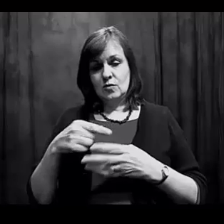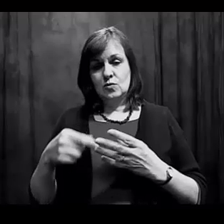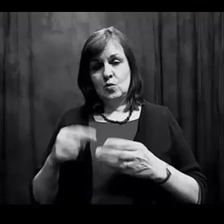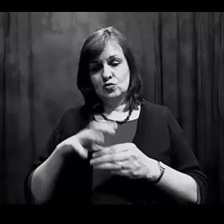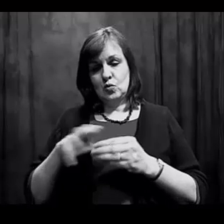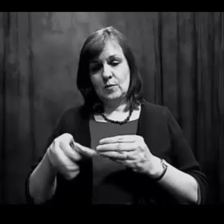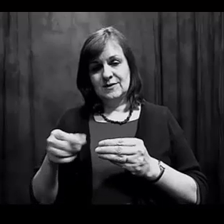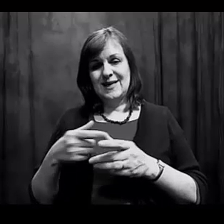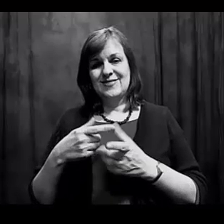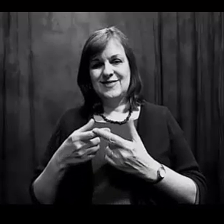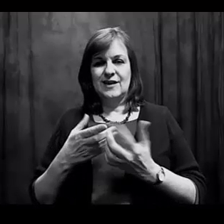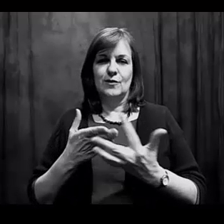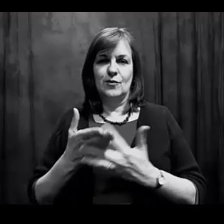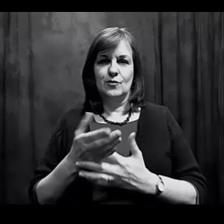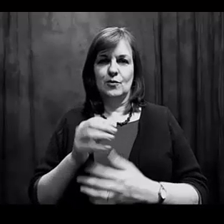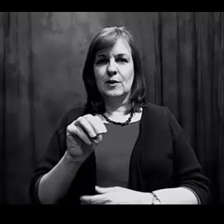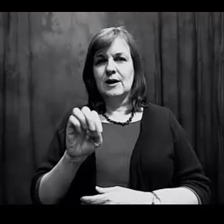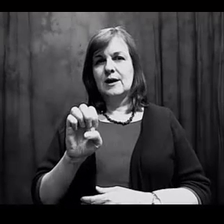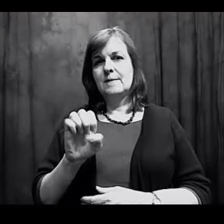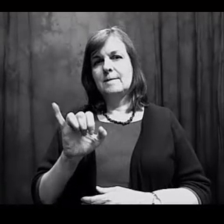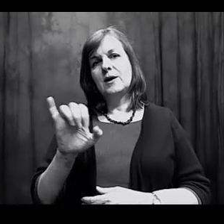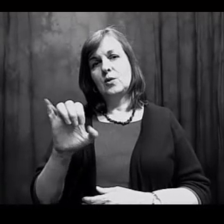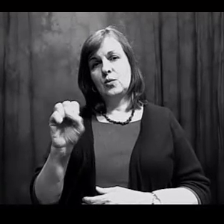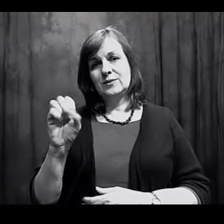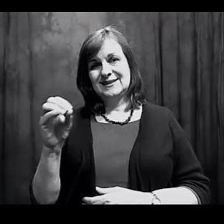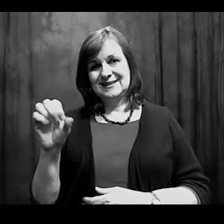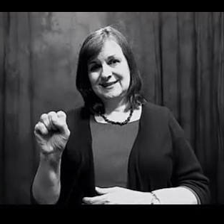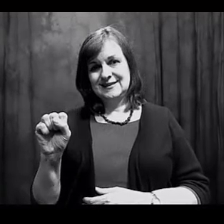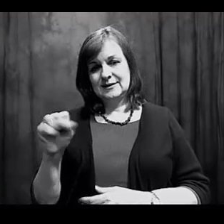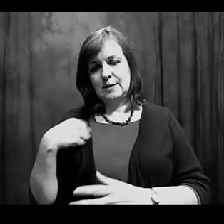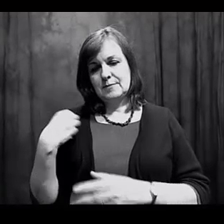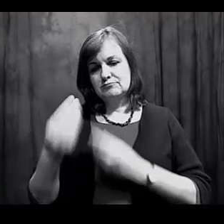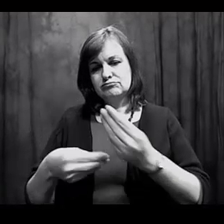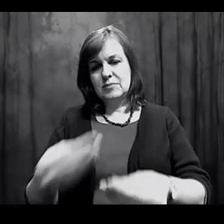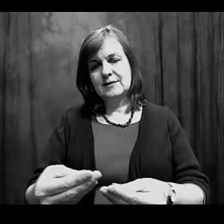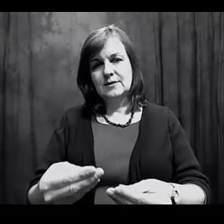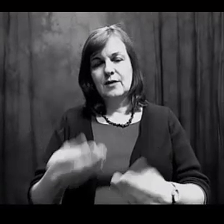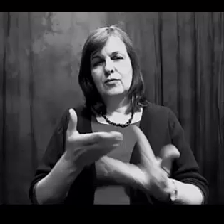I'm not interested in anything that you cannot pass on to your offspring